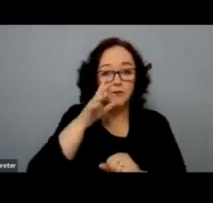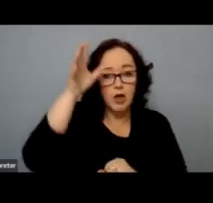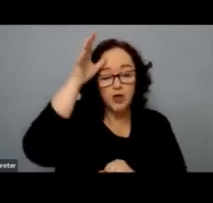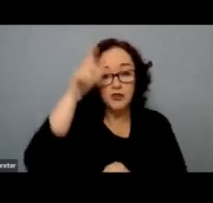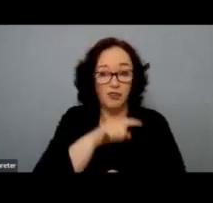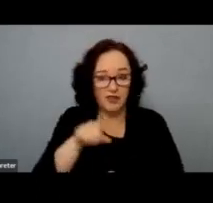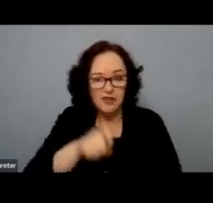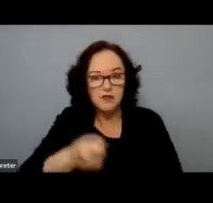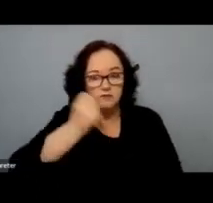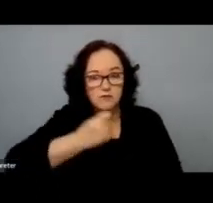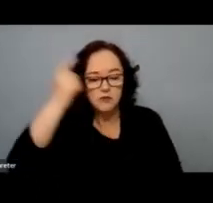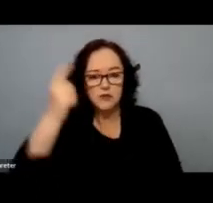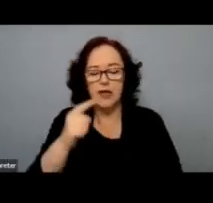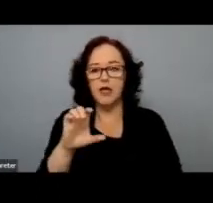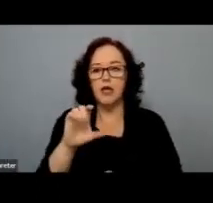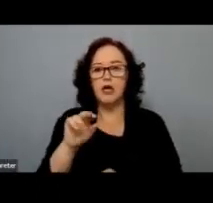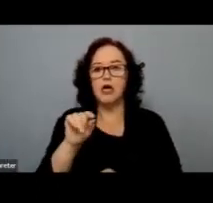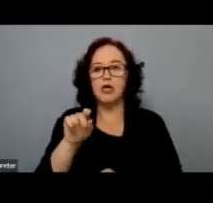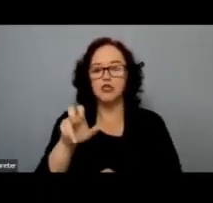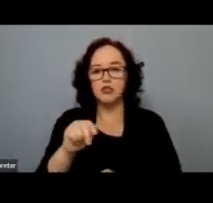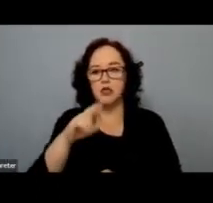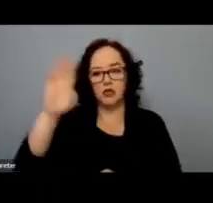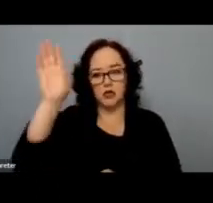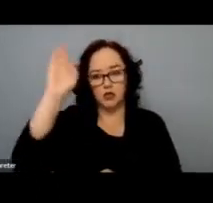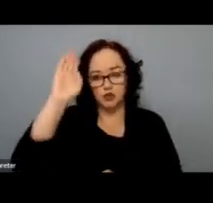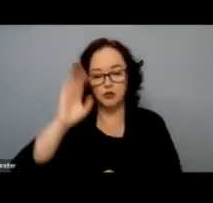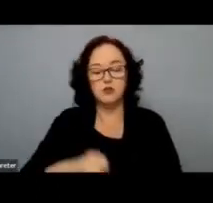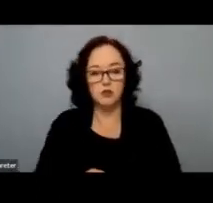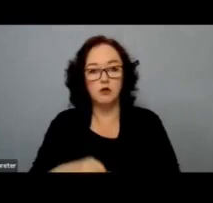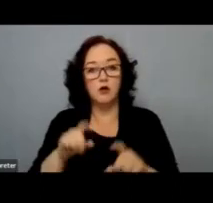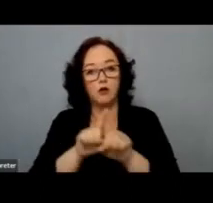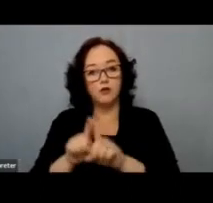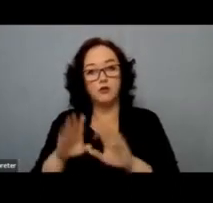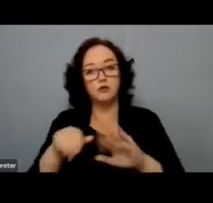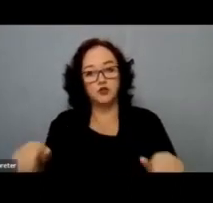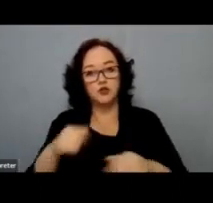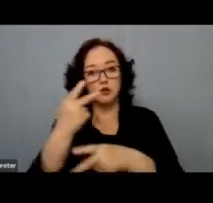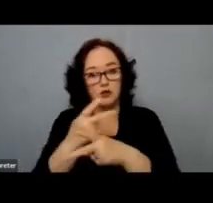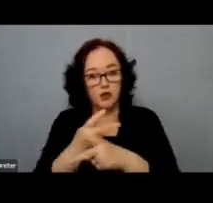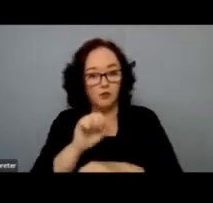as to child welfare, employees, traumatic brain injury impairments and strategies